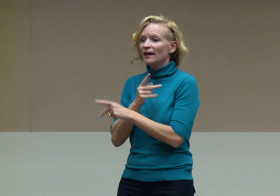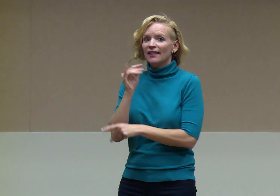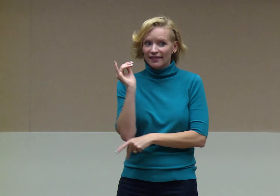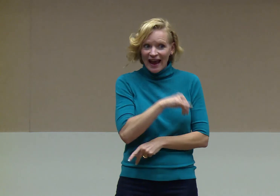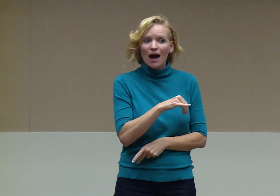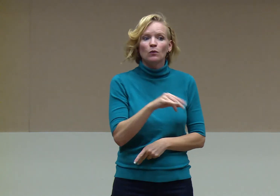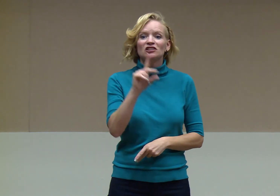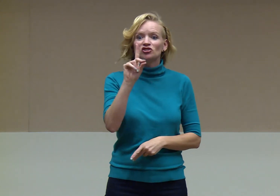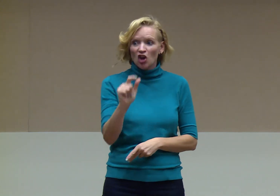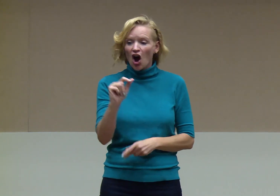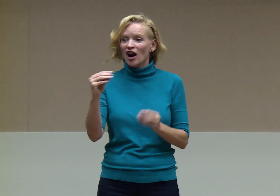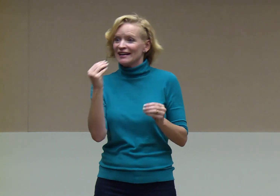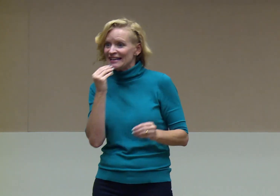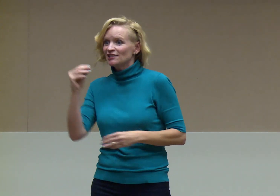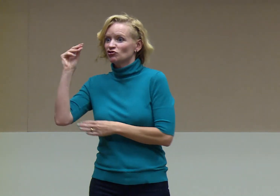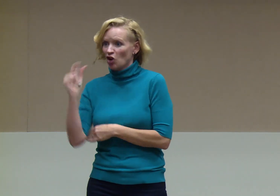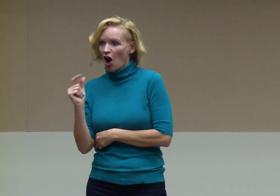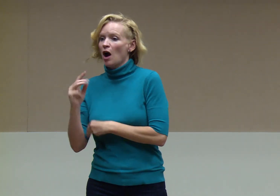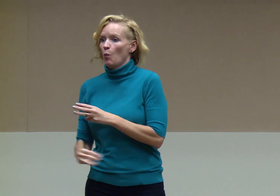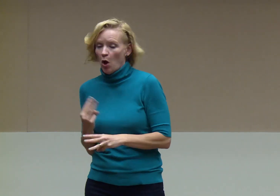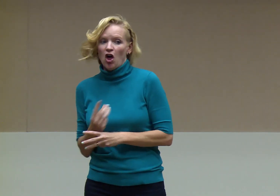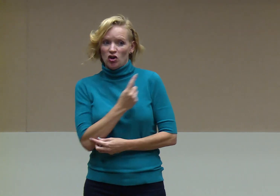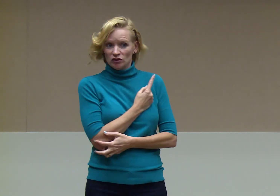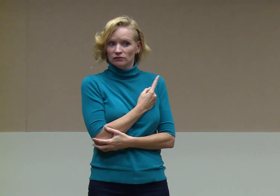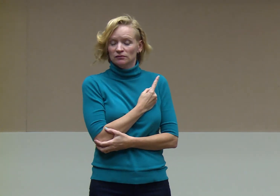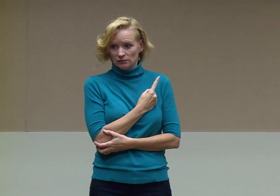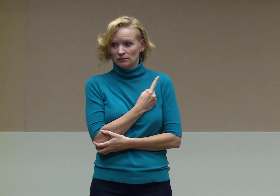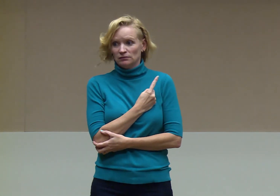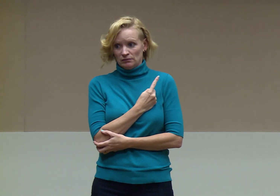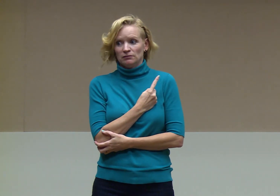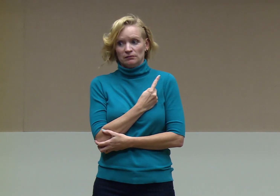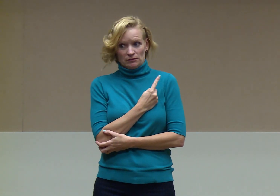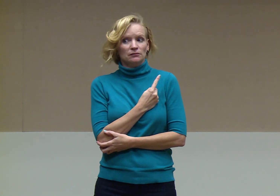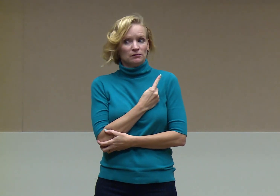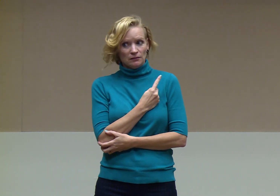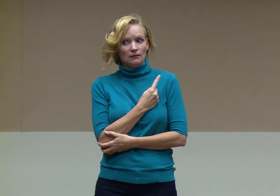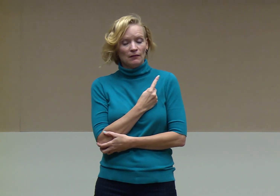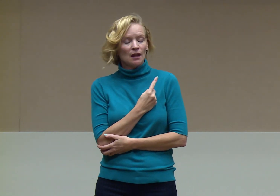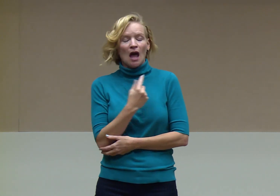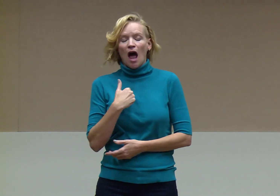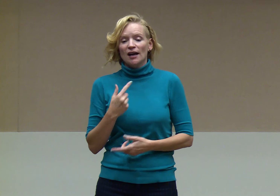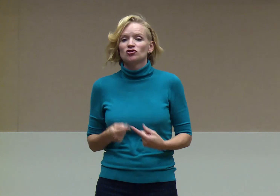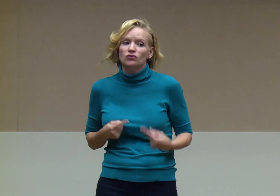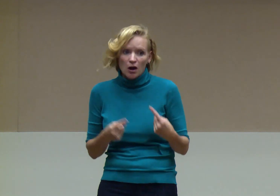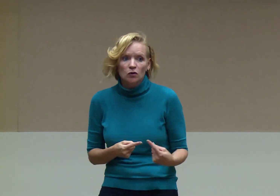that I had to take care of. And that's where the dog eat dog world comes in, this place.